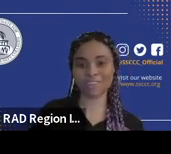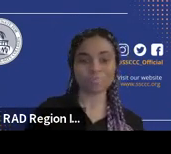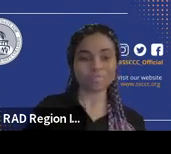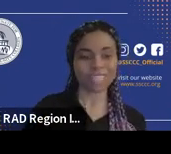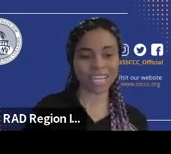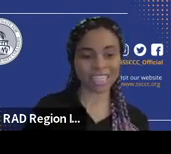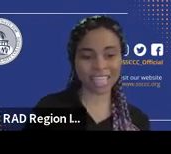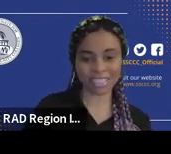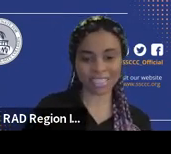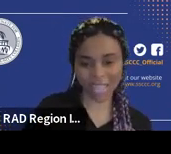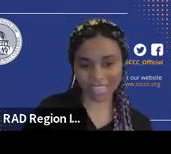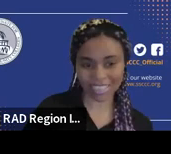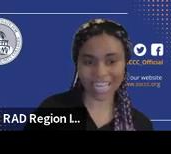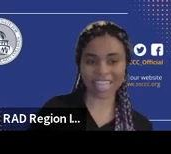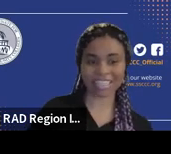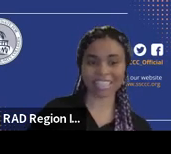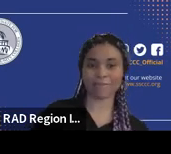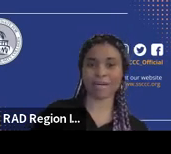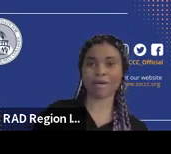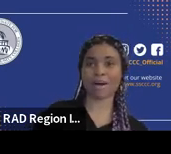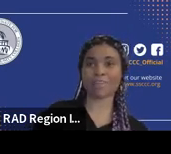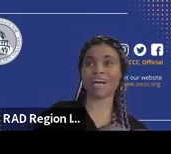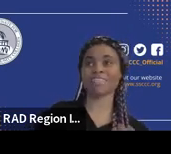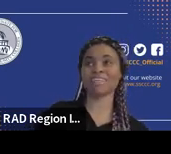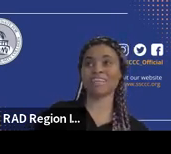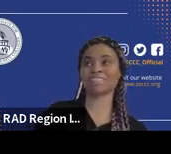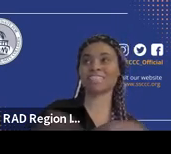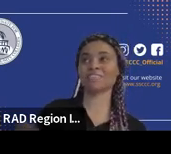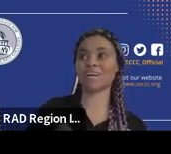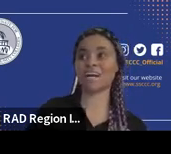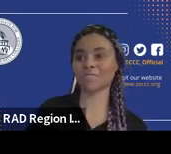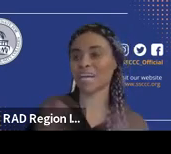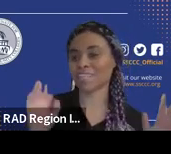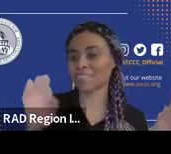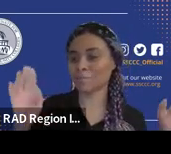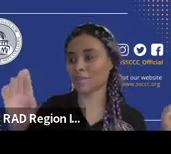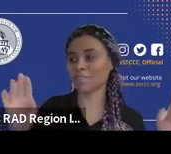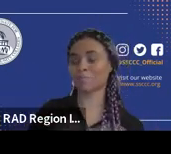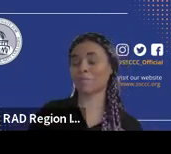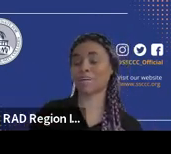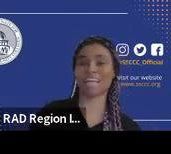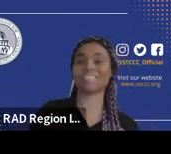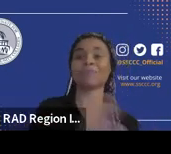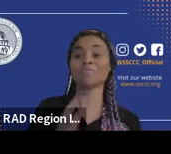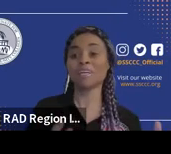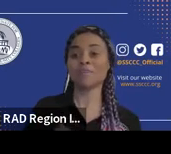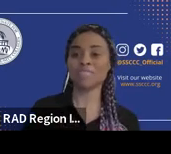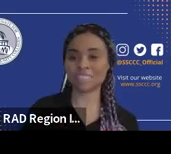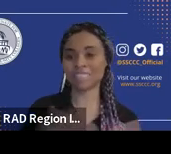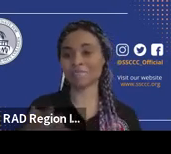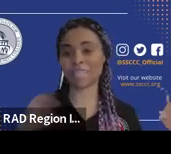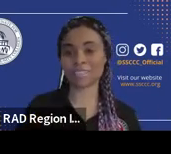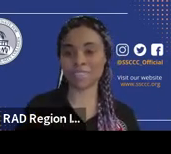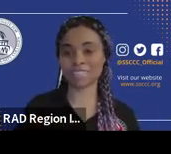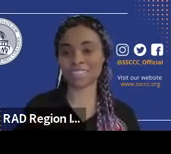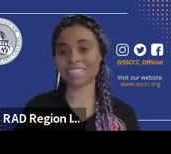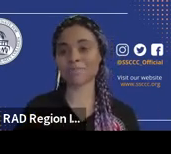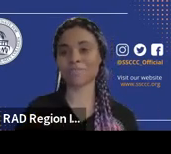And I saw someone ask in the chat if online has hindered her help, and I like to make a click plug that it's helped me just cause it's made some things accessible.